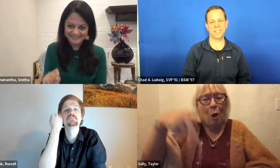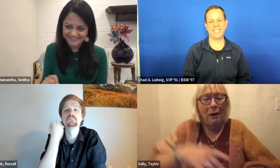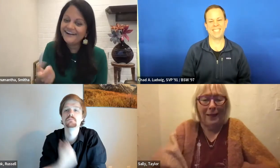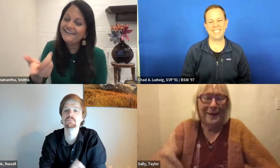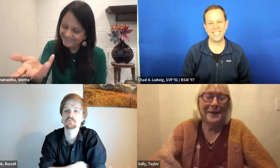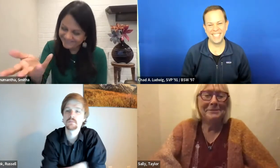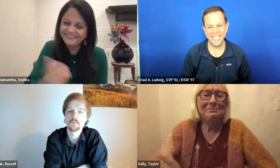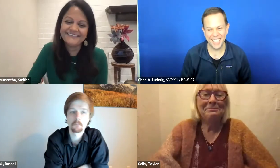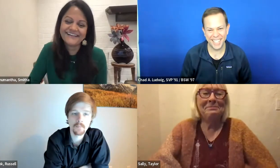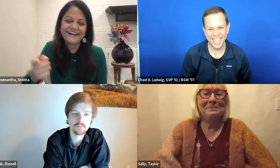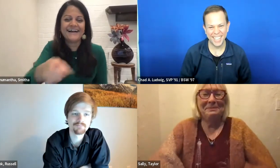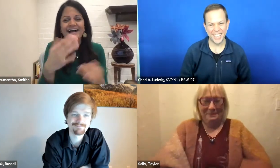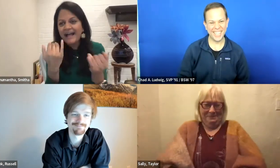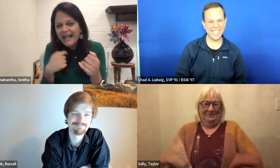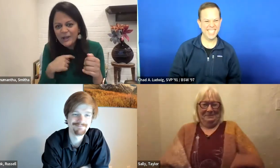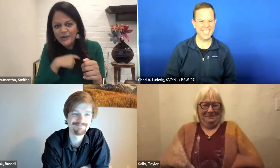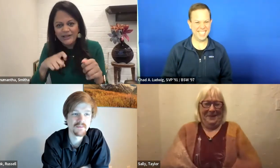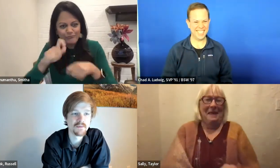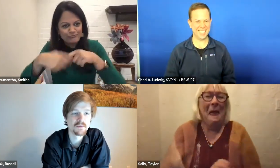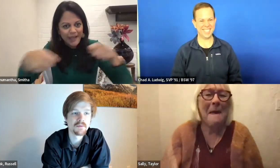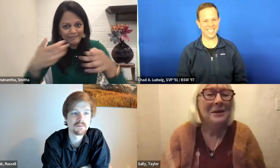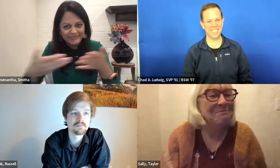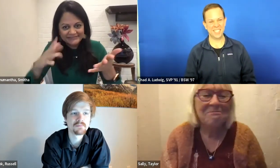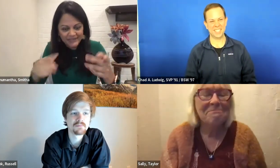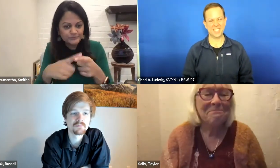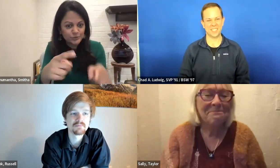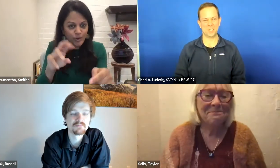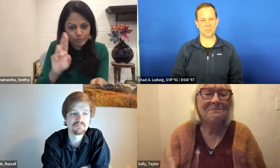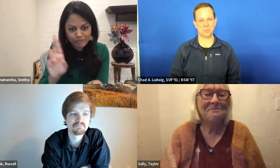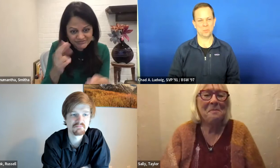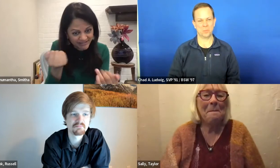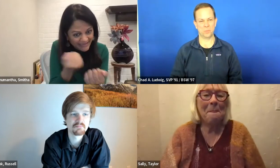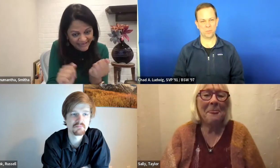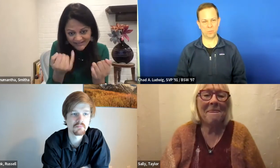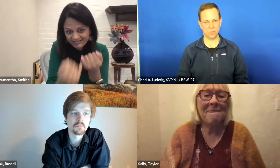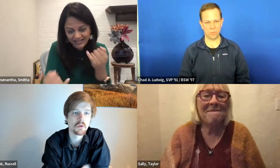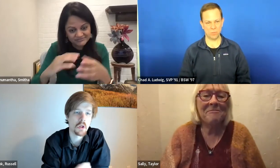That is something that we need. Come to Portland! We have it here. All right. I'm going to wrap things up.